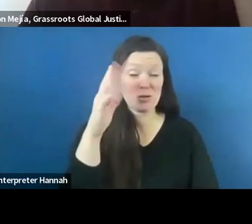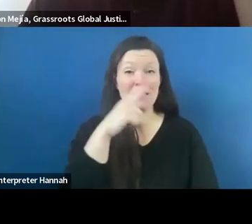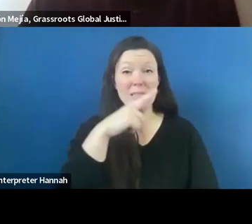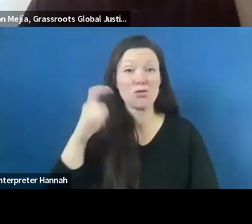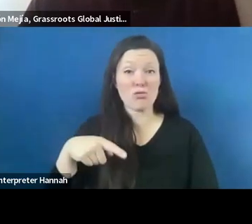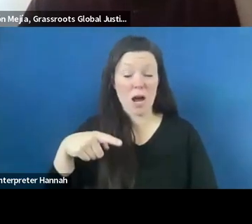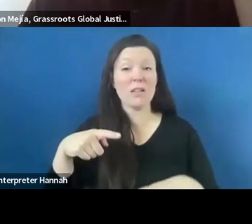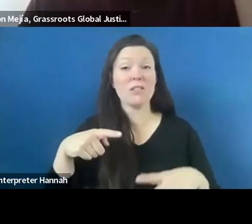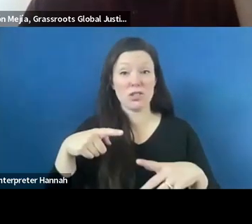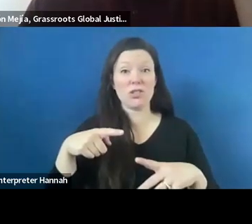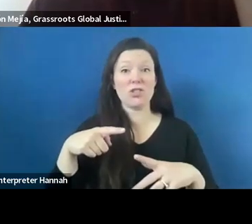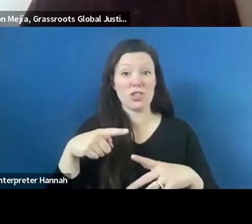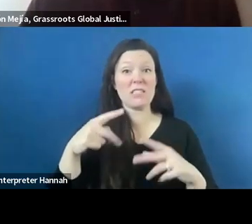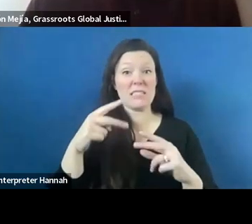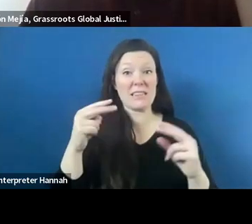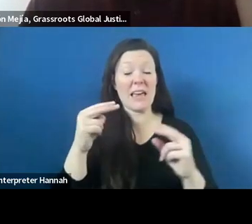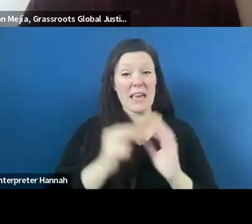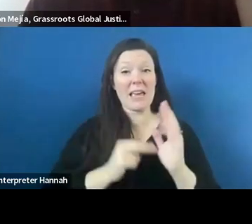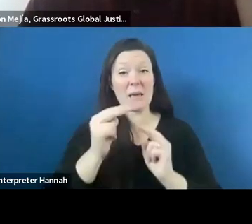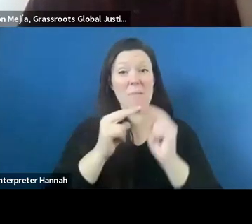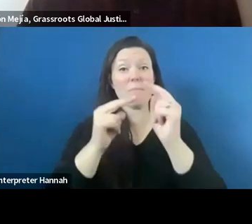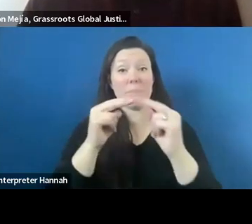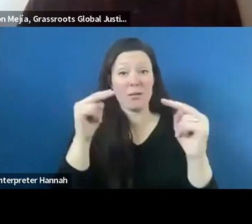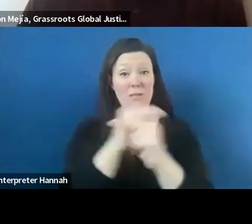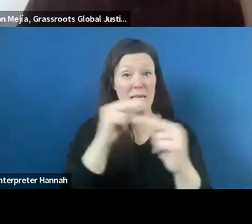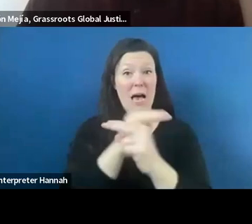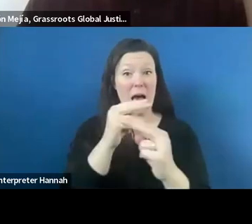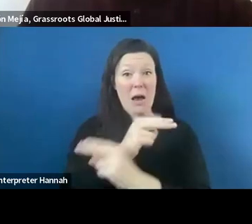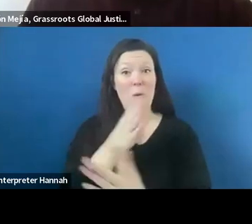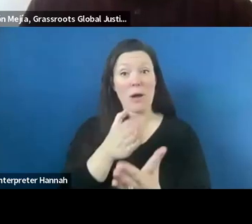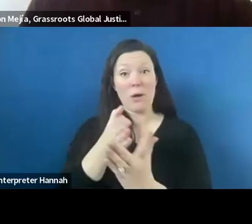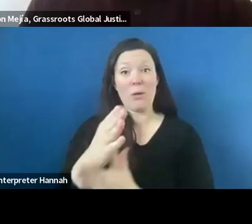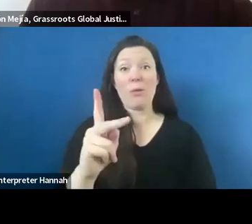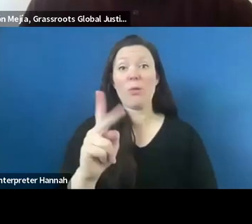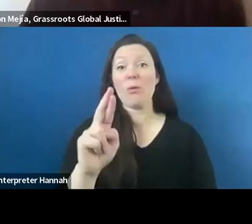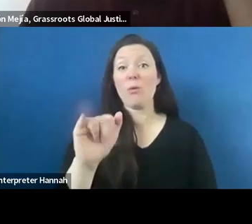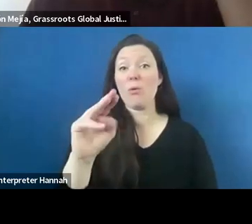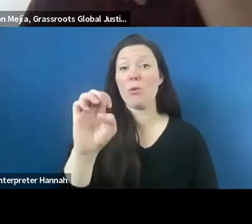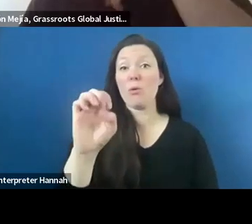built a highway in Crimea, which they've occupied since 2014. It's a devastating environmental conflict.